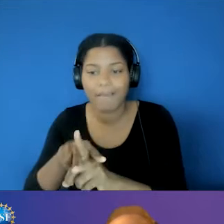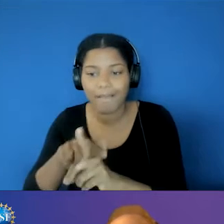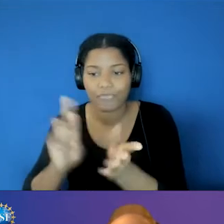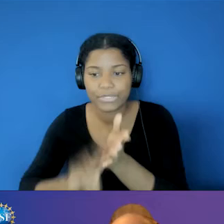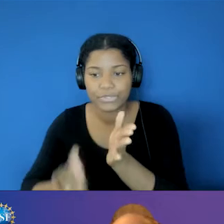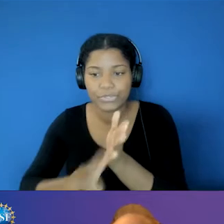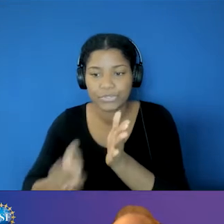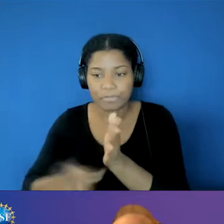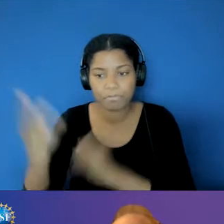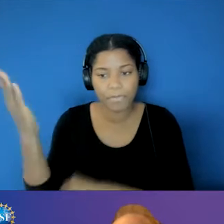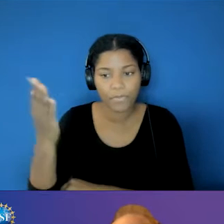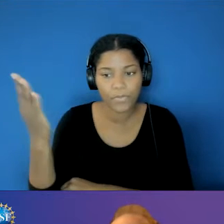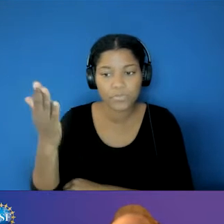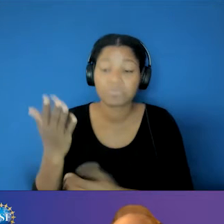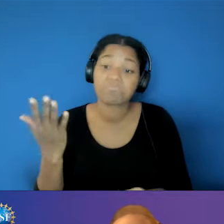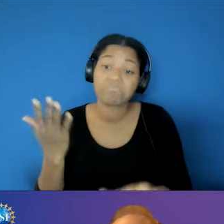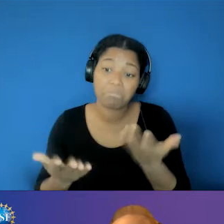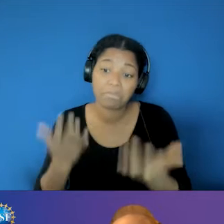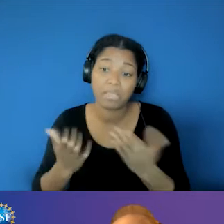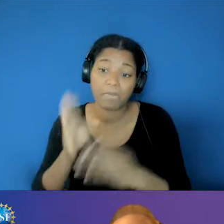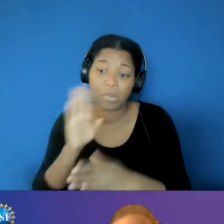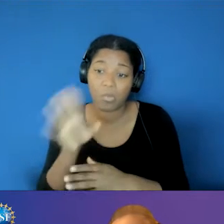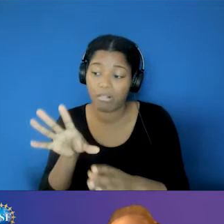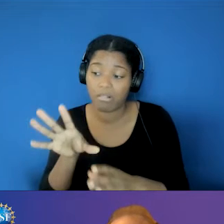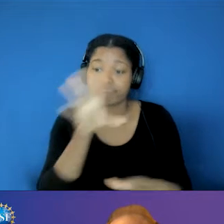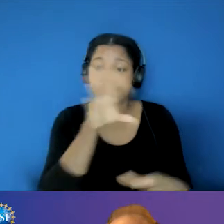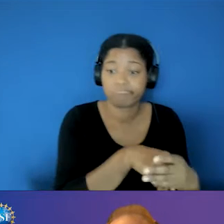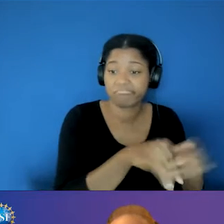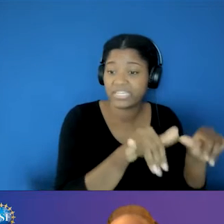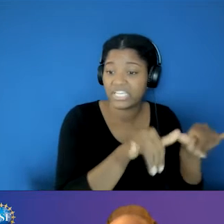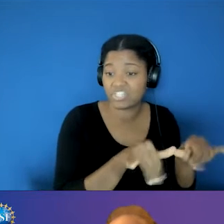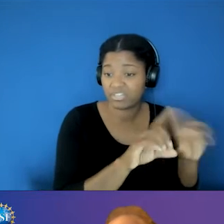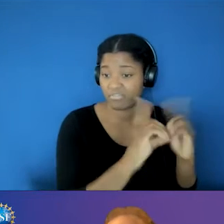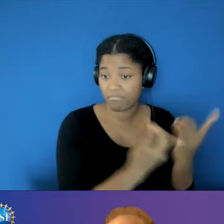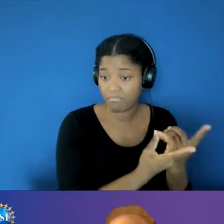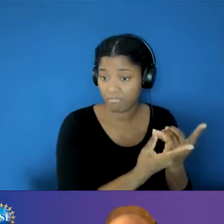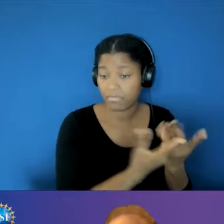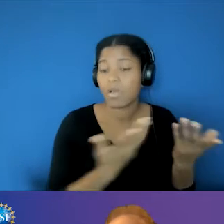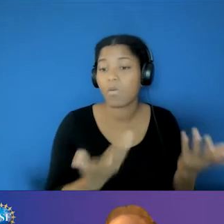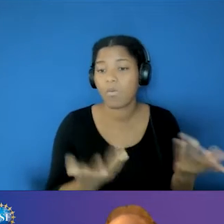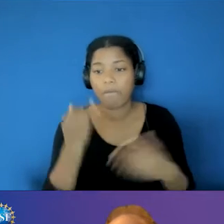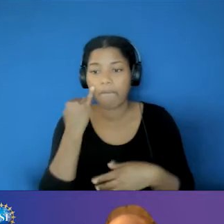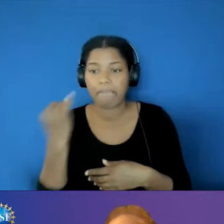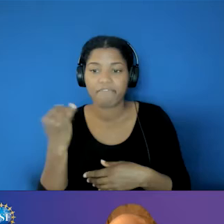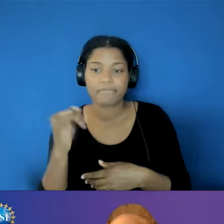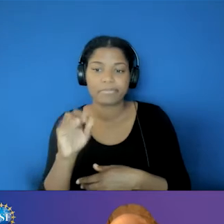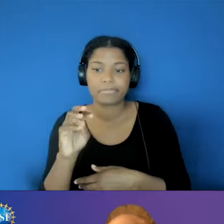proposal, it may end up in an Engineering, division, or if it's pure materials research it may end